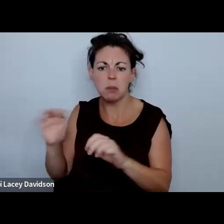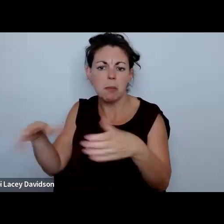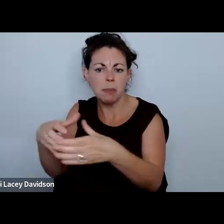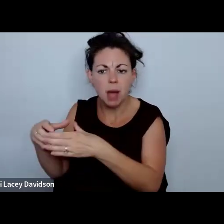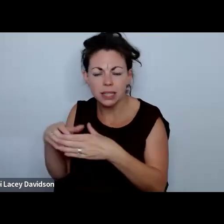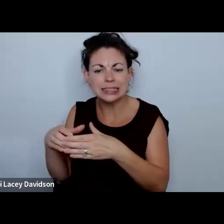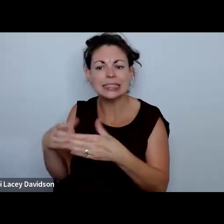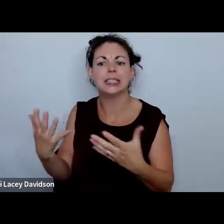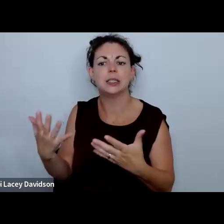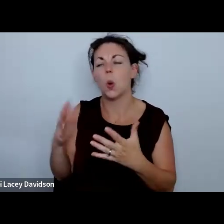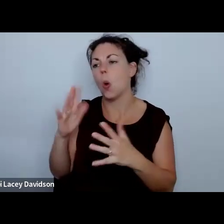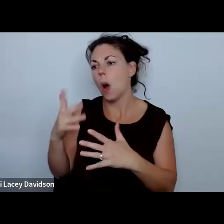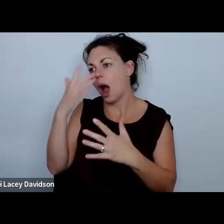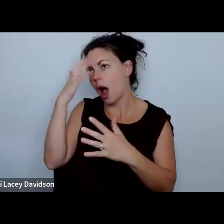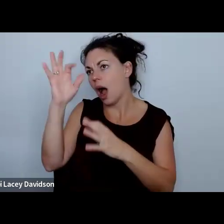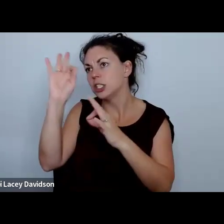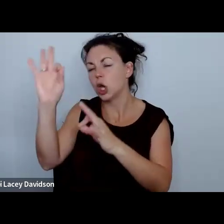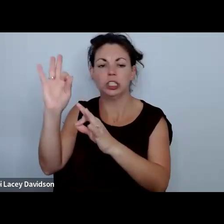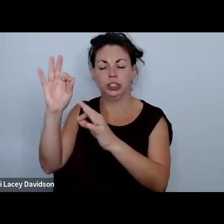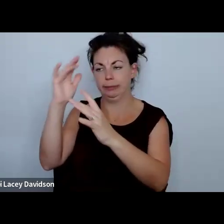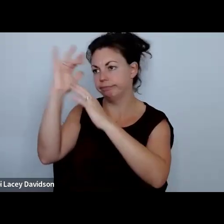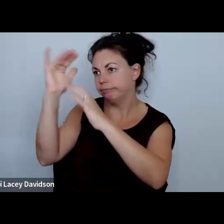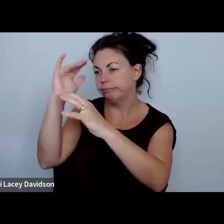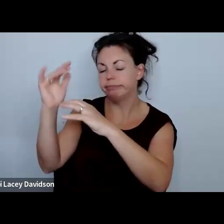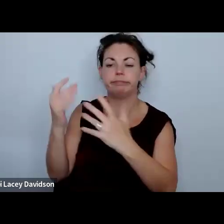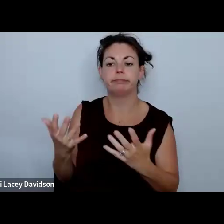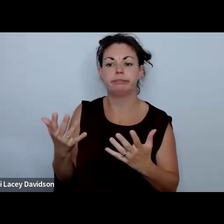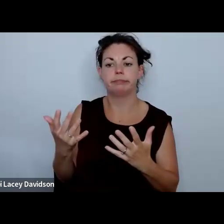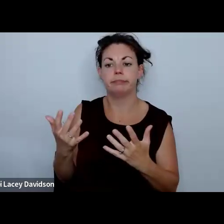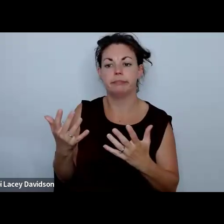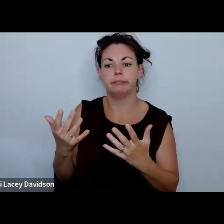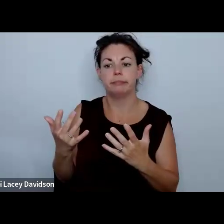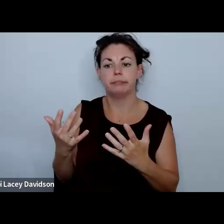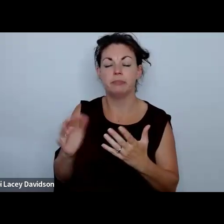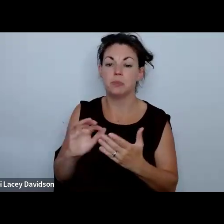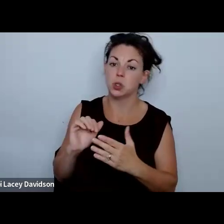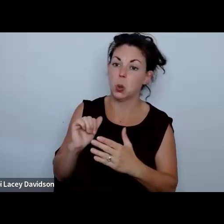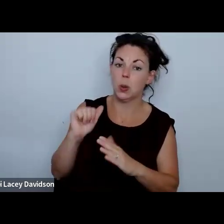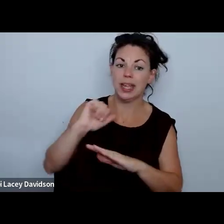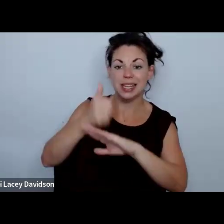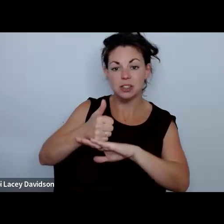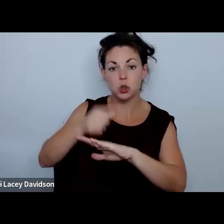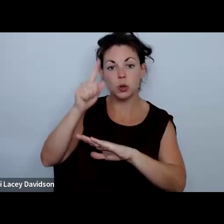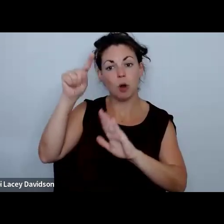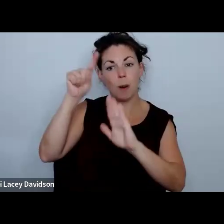or, or Policy Exchange, let's say. A center-left think tank might be the Institute for Public Policy Research.